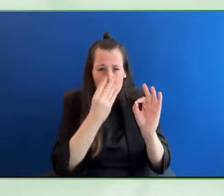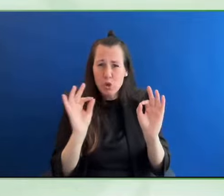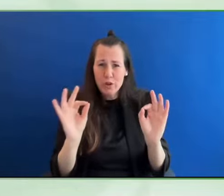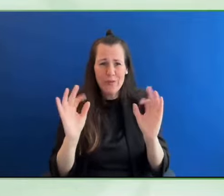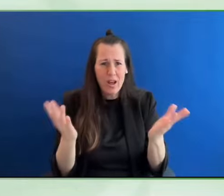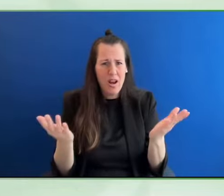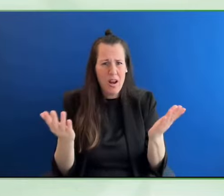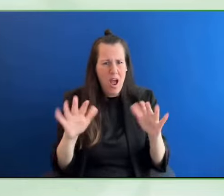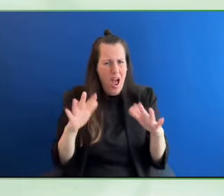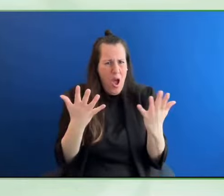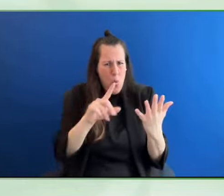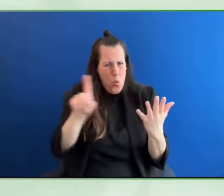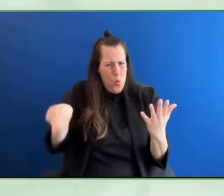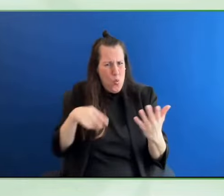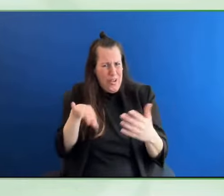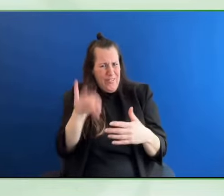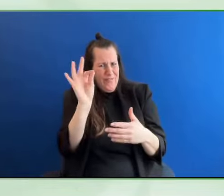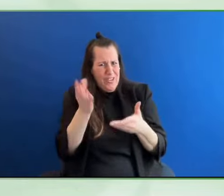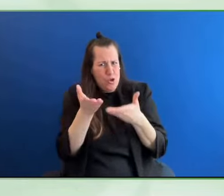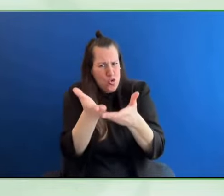audience and that is it!